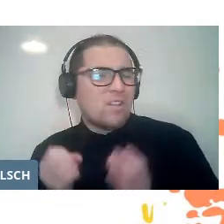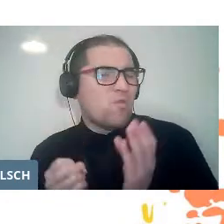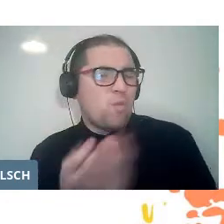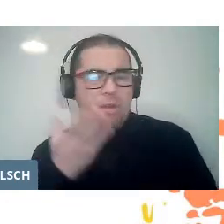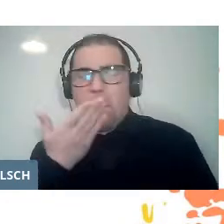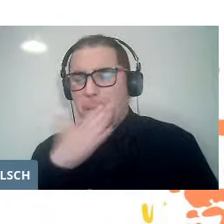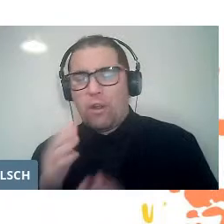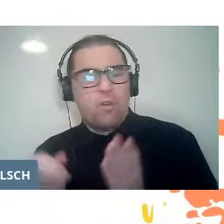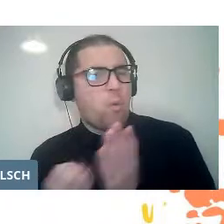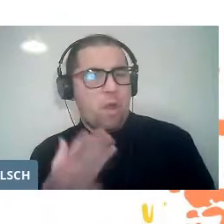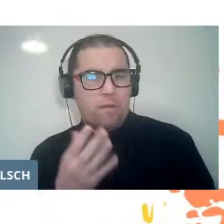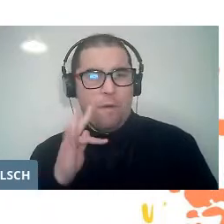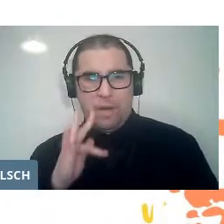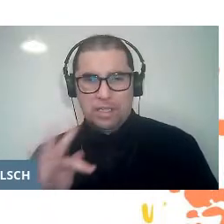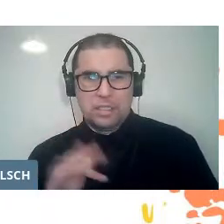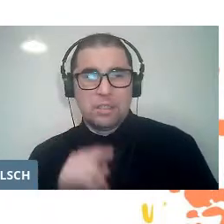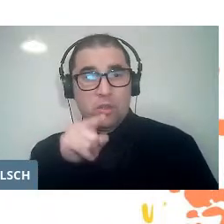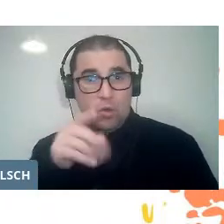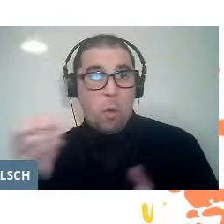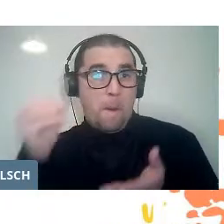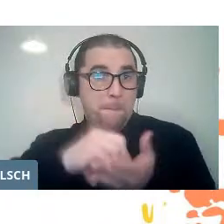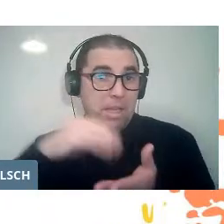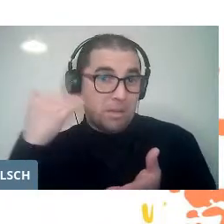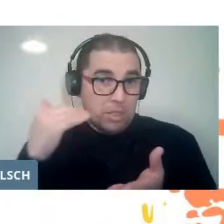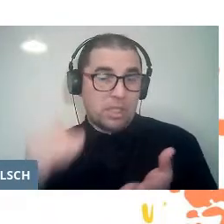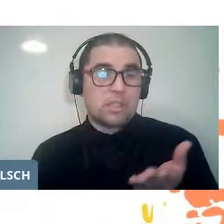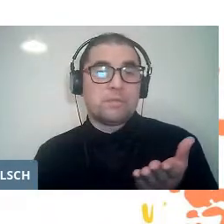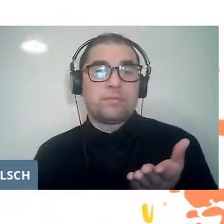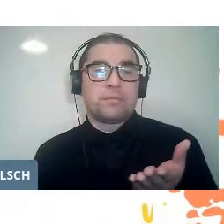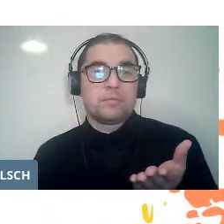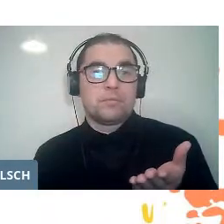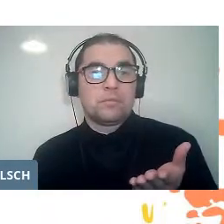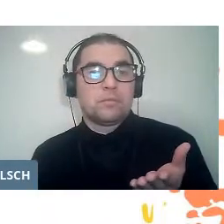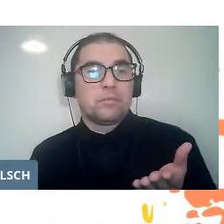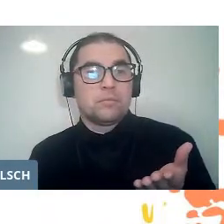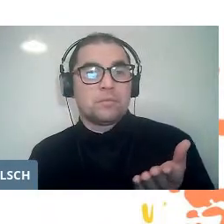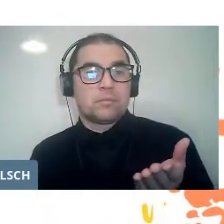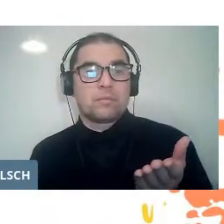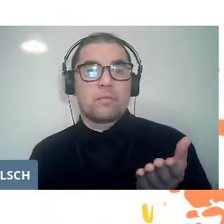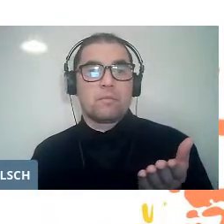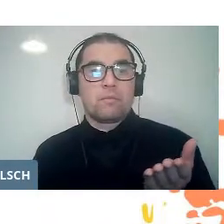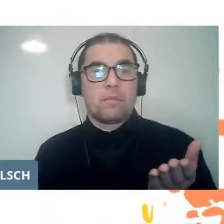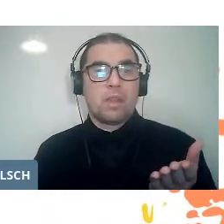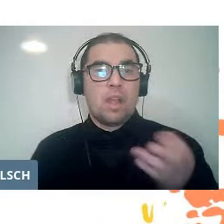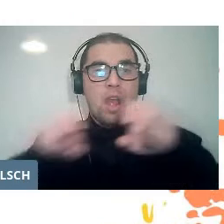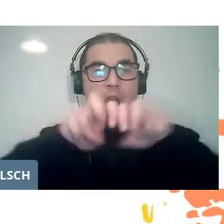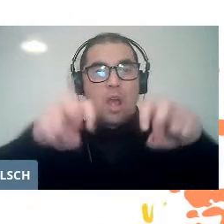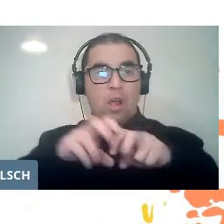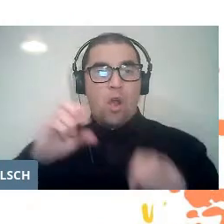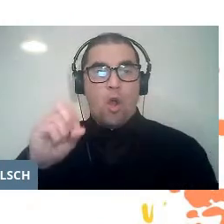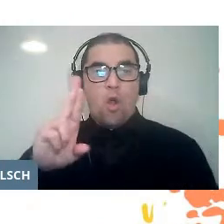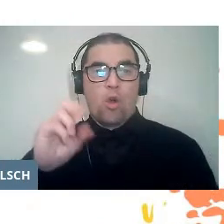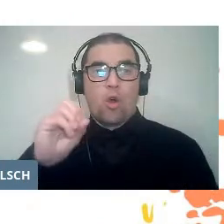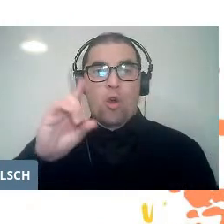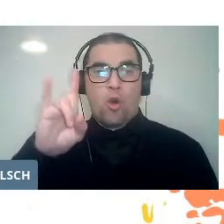One of his most important and innovative contributions is linked by orchestration, a genius of orchestration.